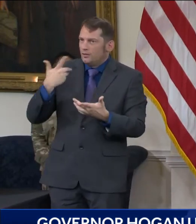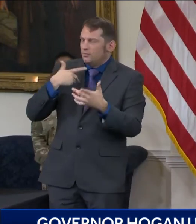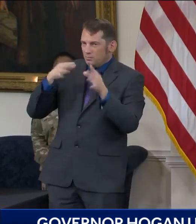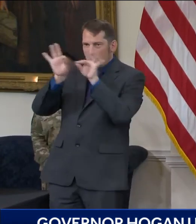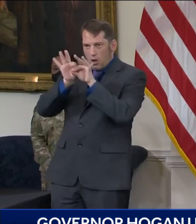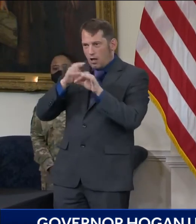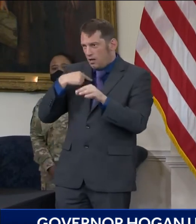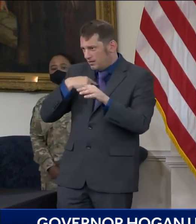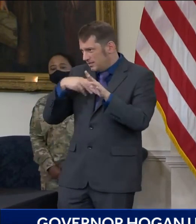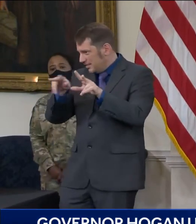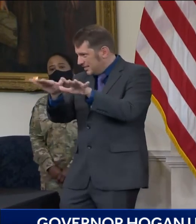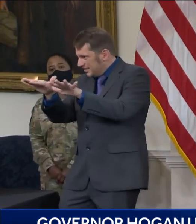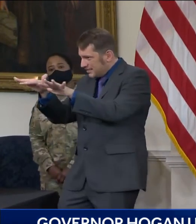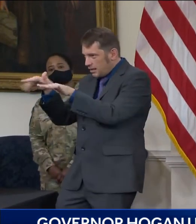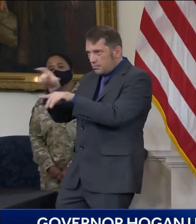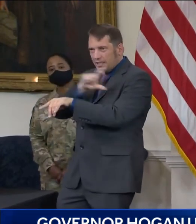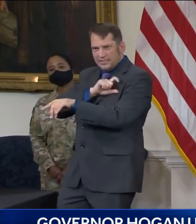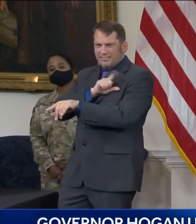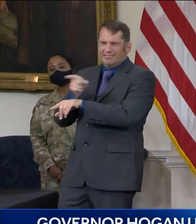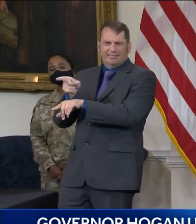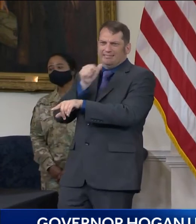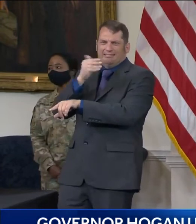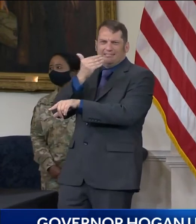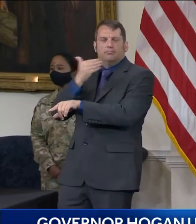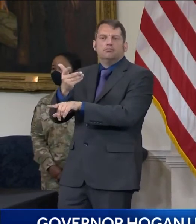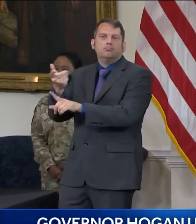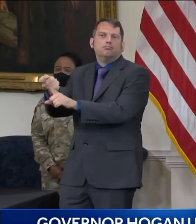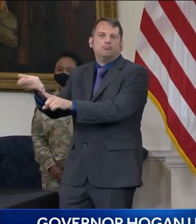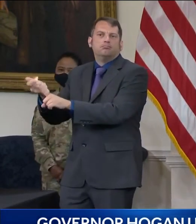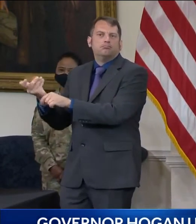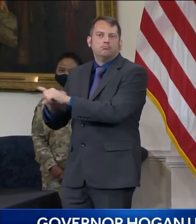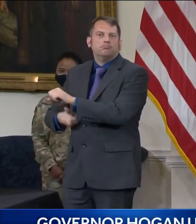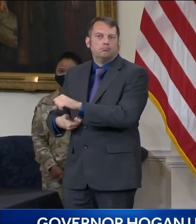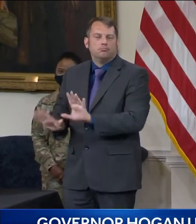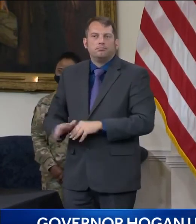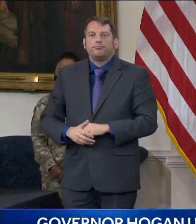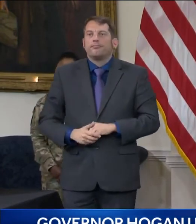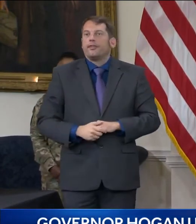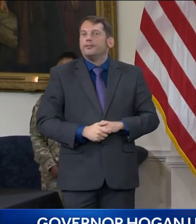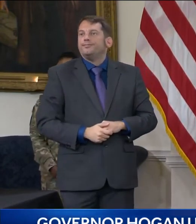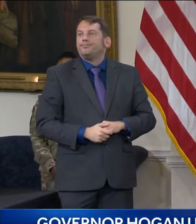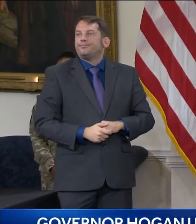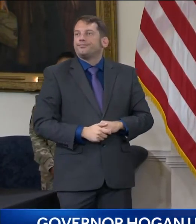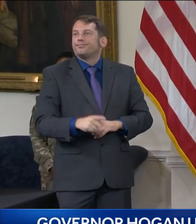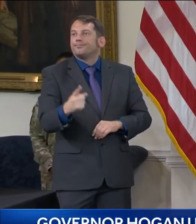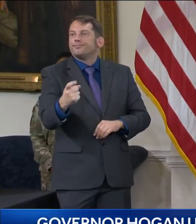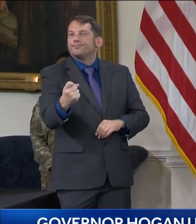WE HAVE GOT TO ROOT OUT BAD COPS AND HEAL THE RIFT COMMUNITY.